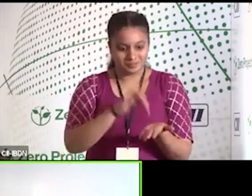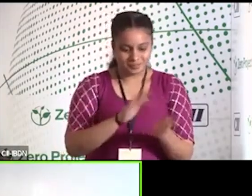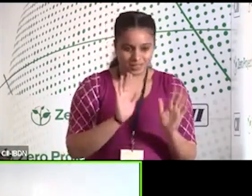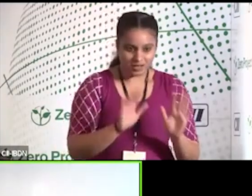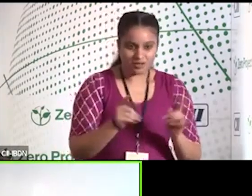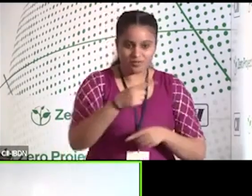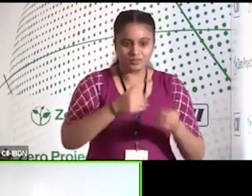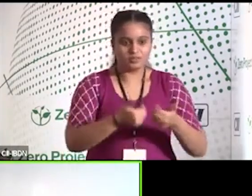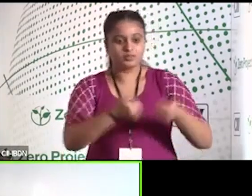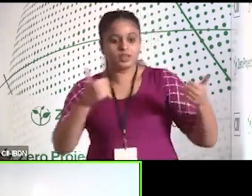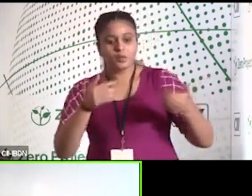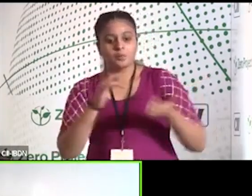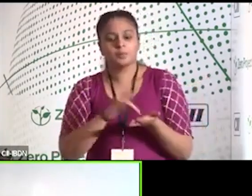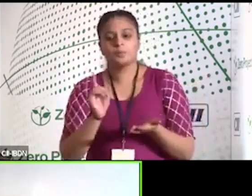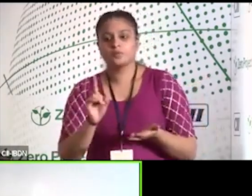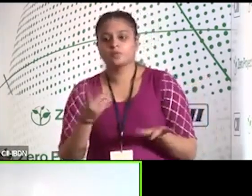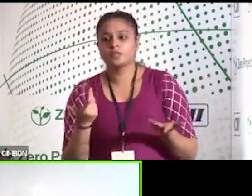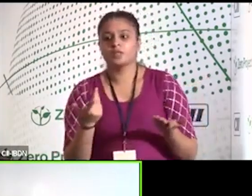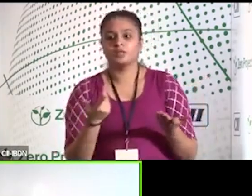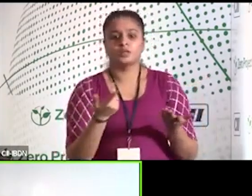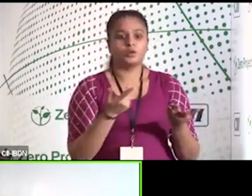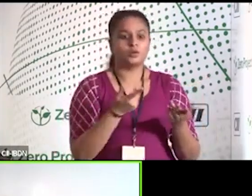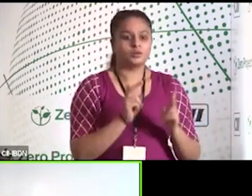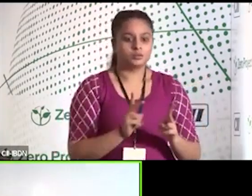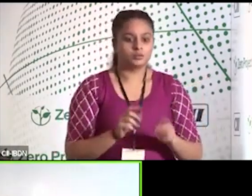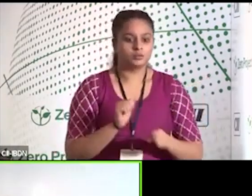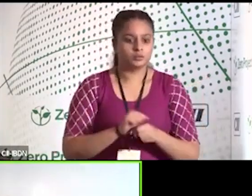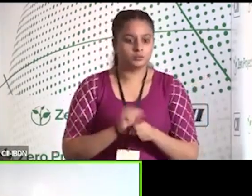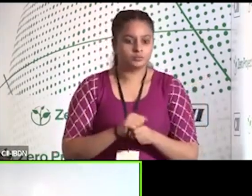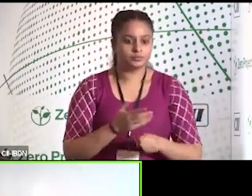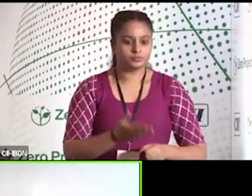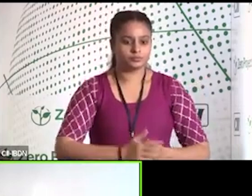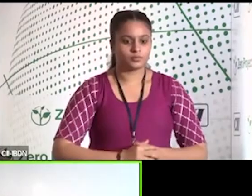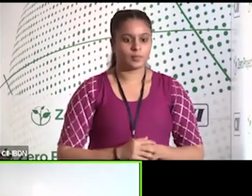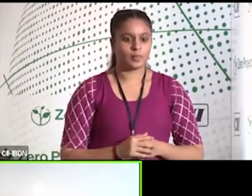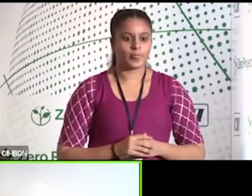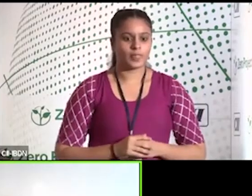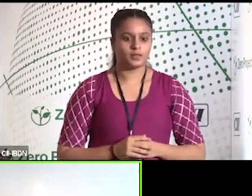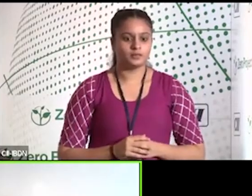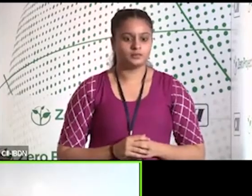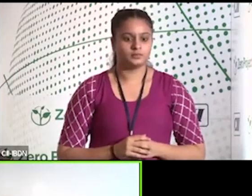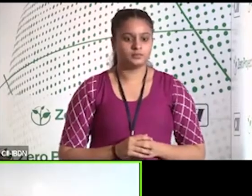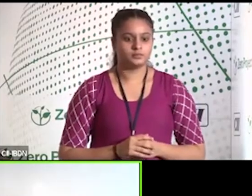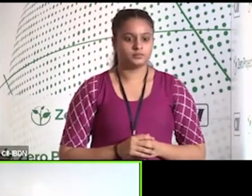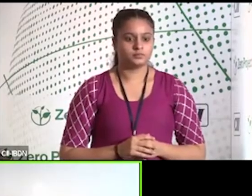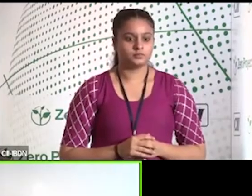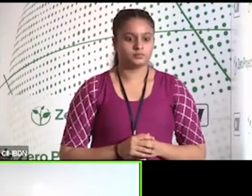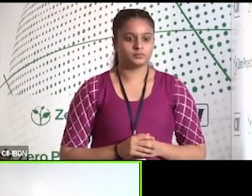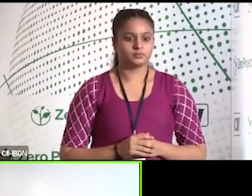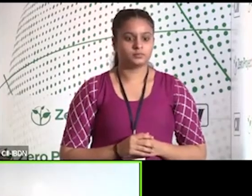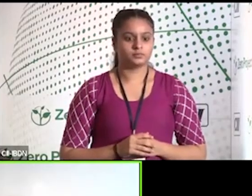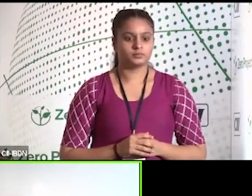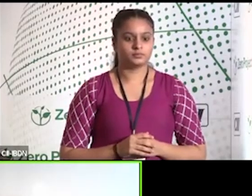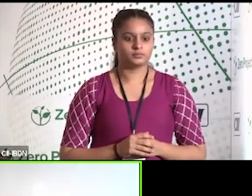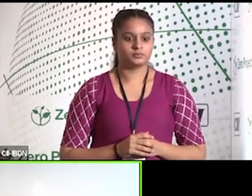into the current cohorts and create a kind of enabler into the journey.